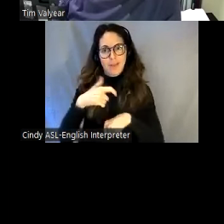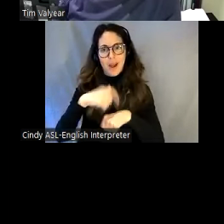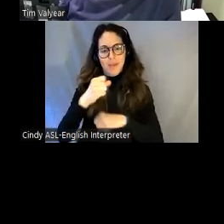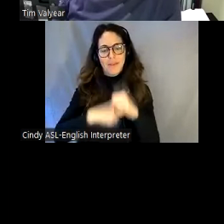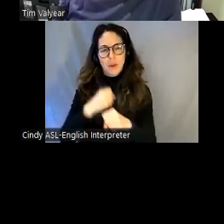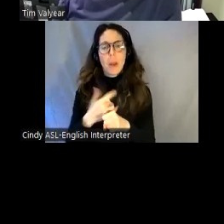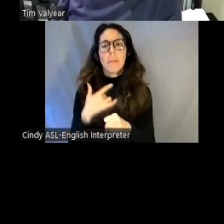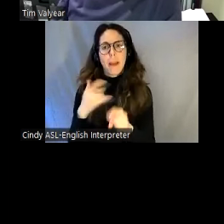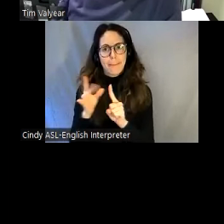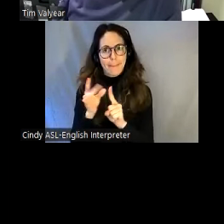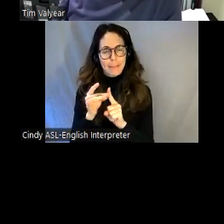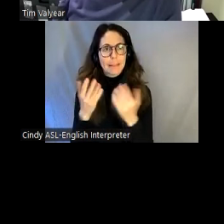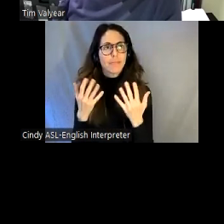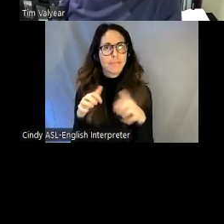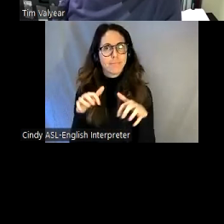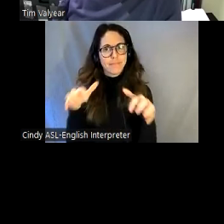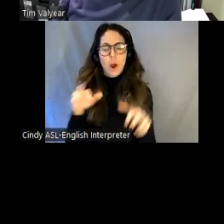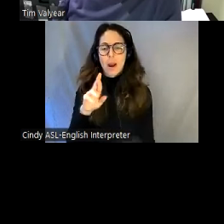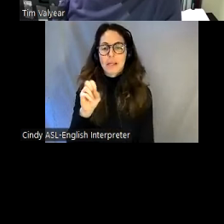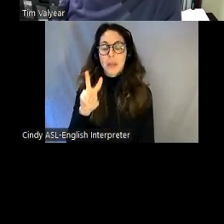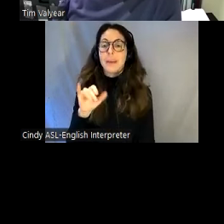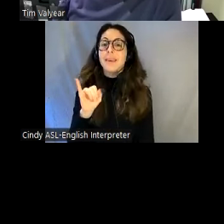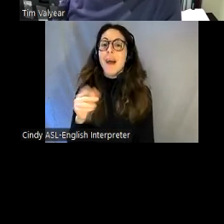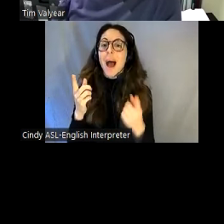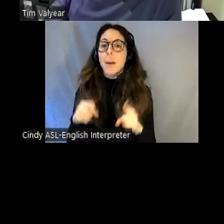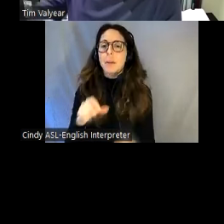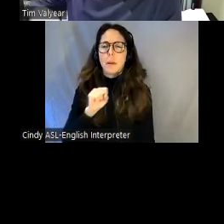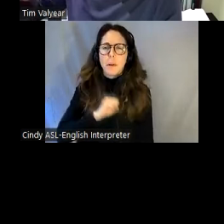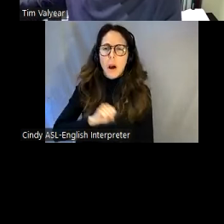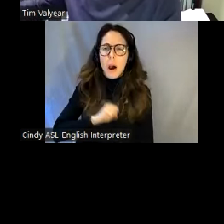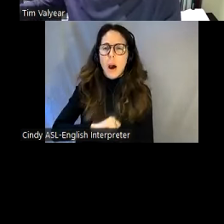. So if you have illness, any illness, remember